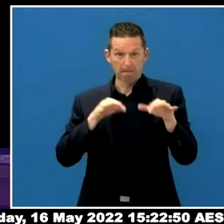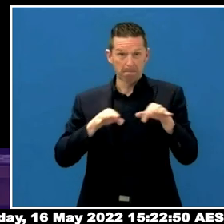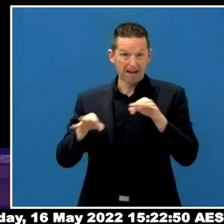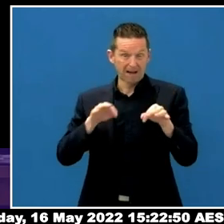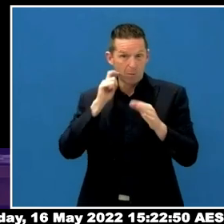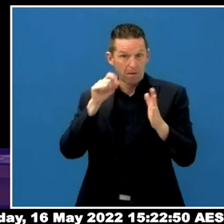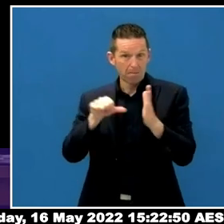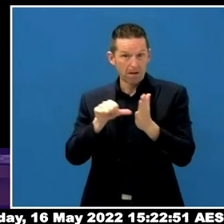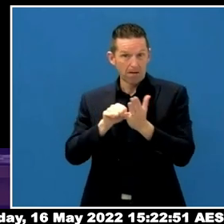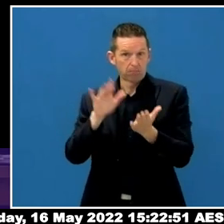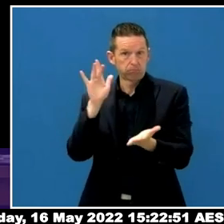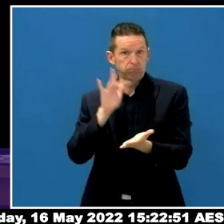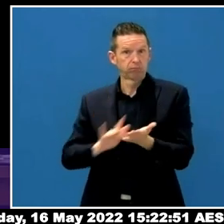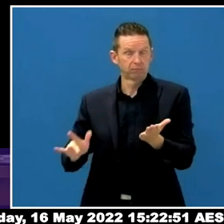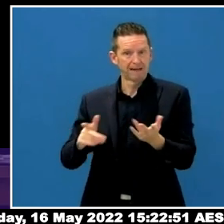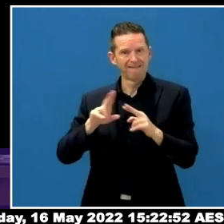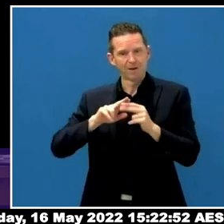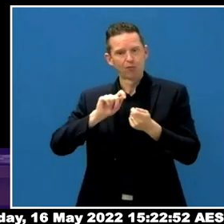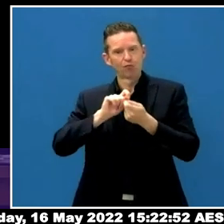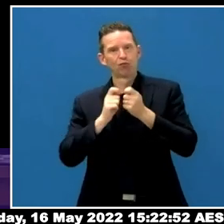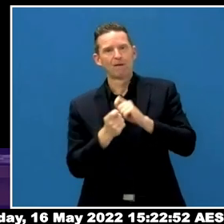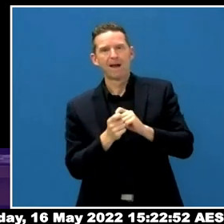Was that 2019 or the next year?